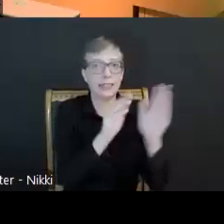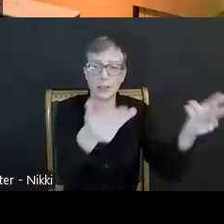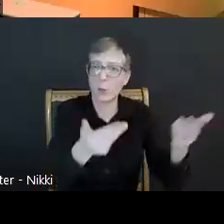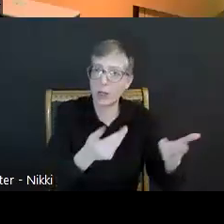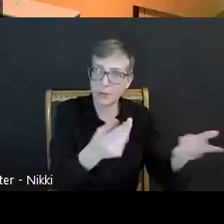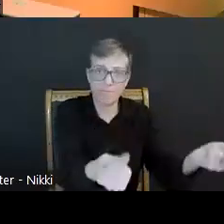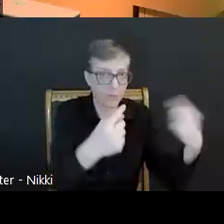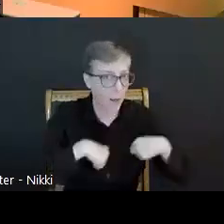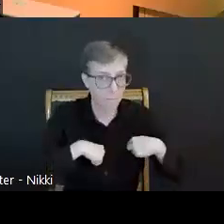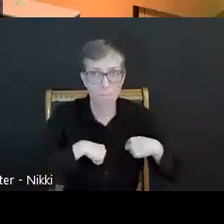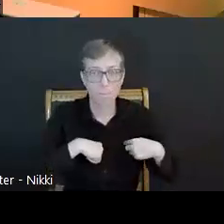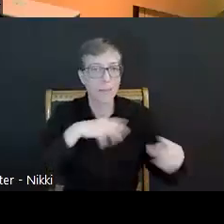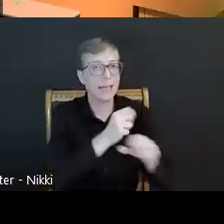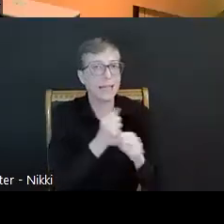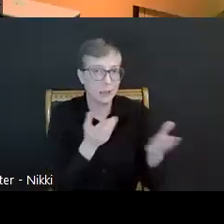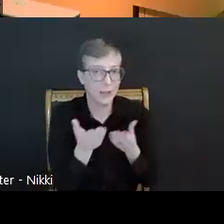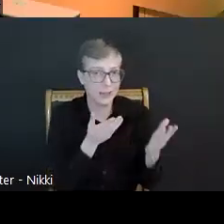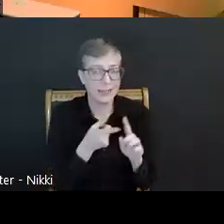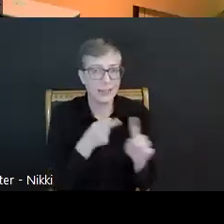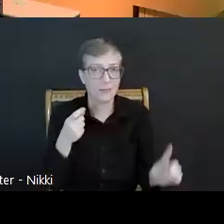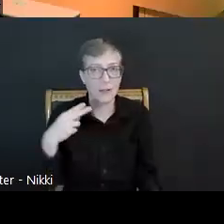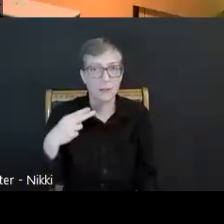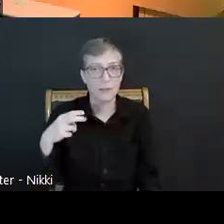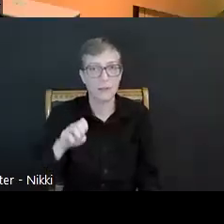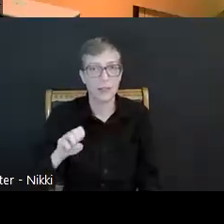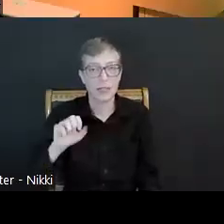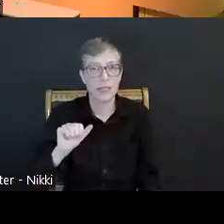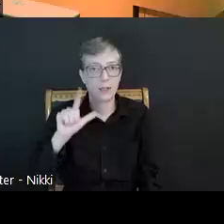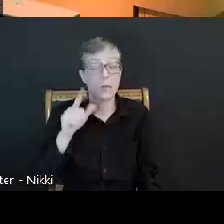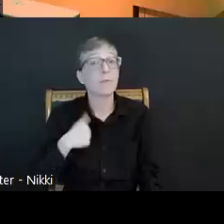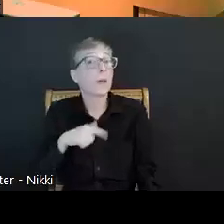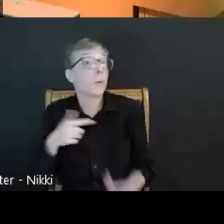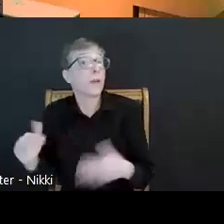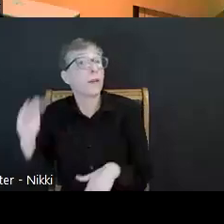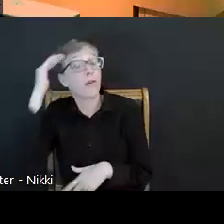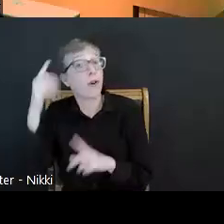receive services at heel and we also know from research that individuals who are transgender or